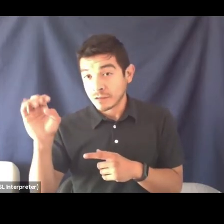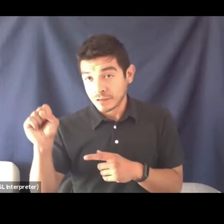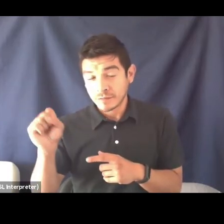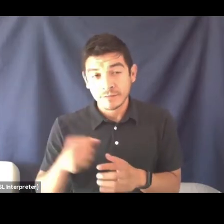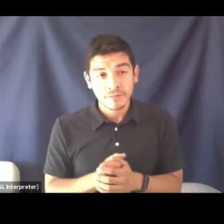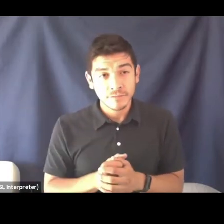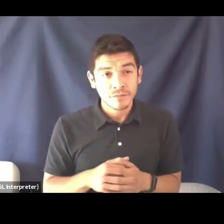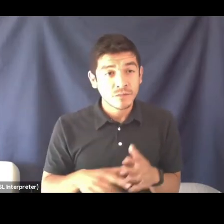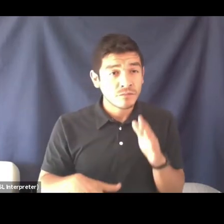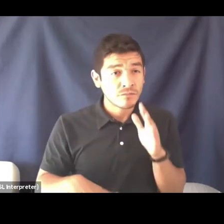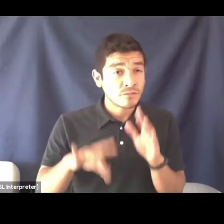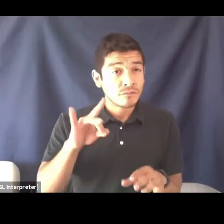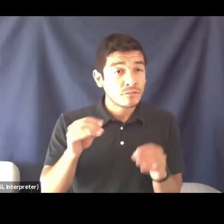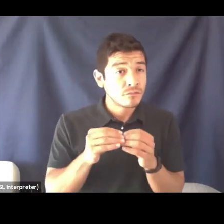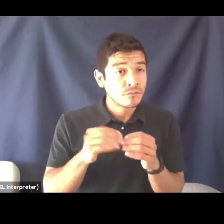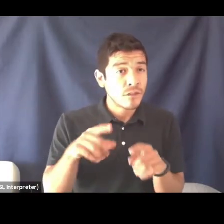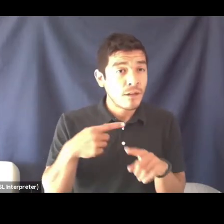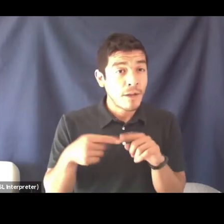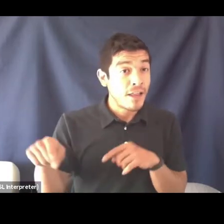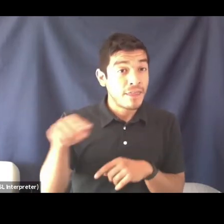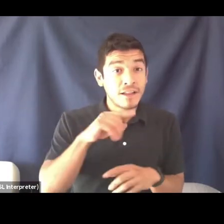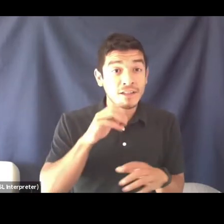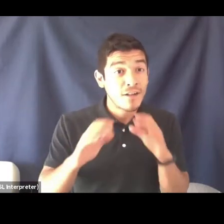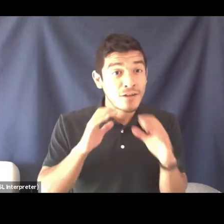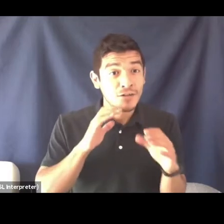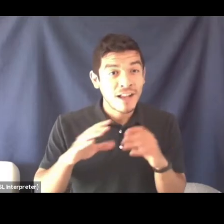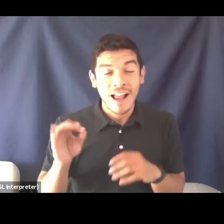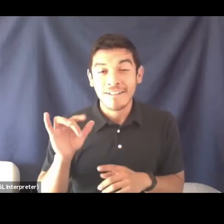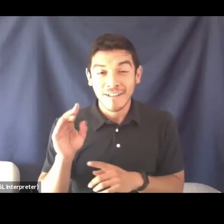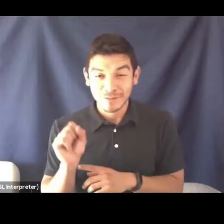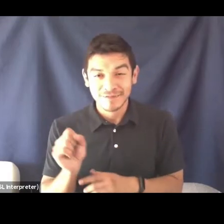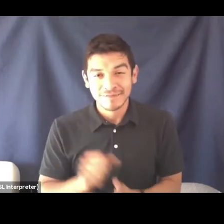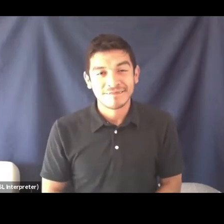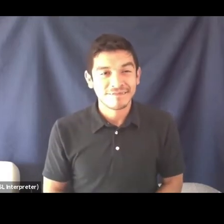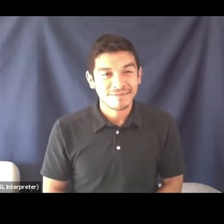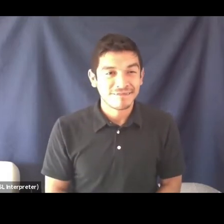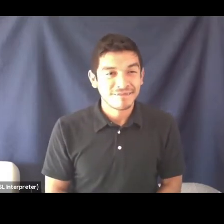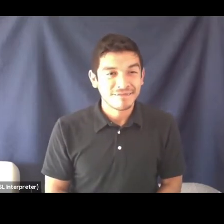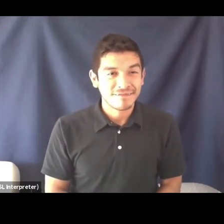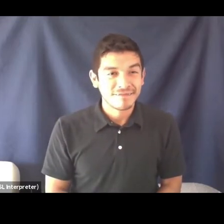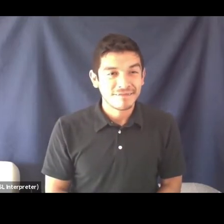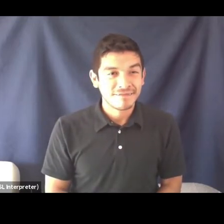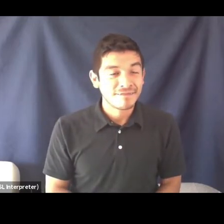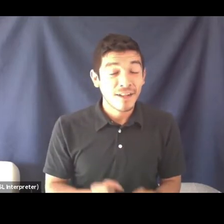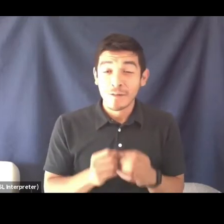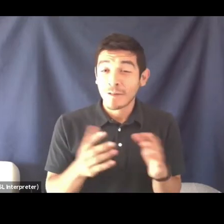To find out more about these upcoming conversations in films. So without any further ado,